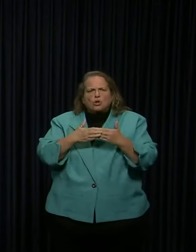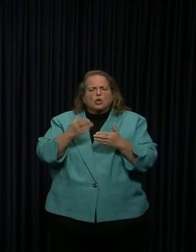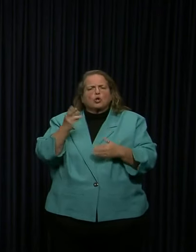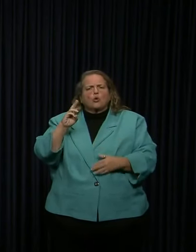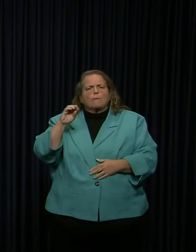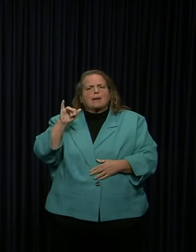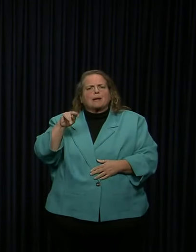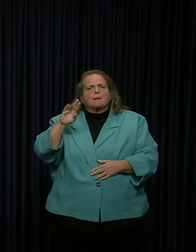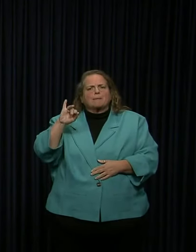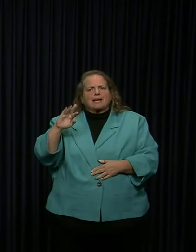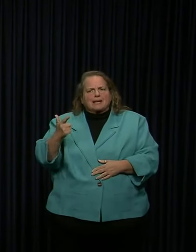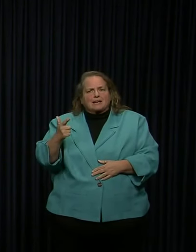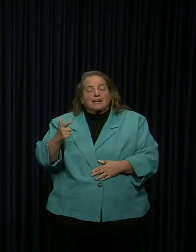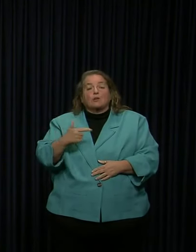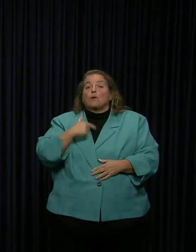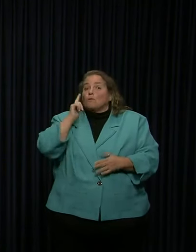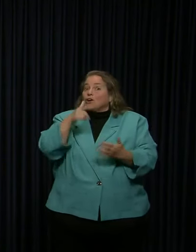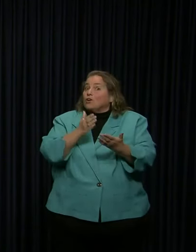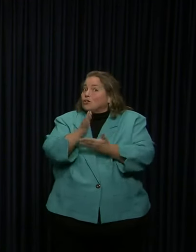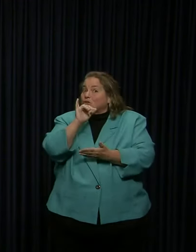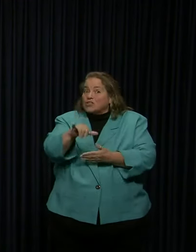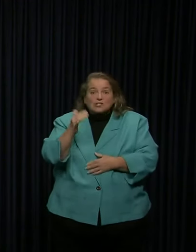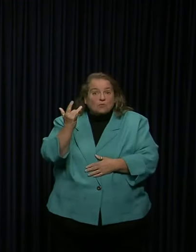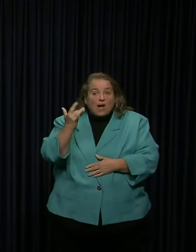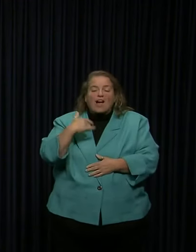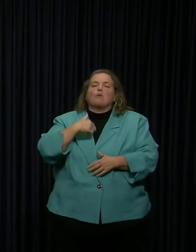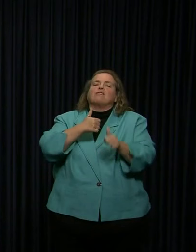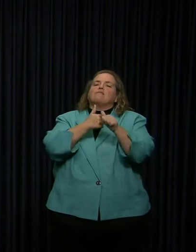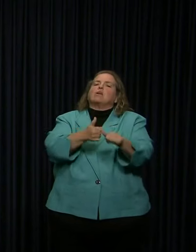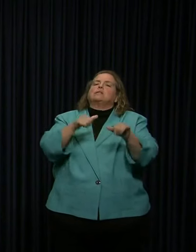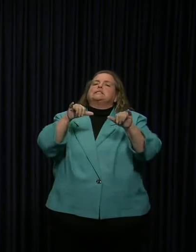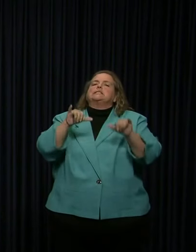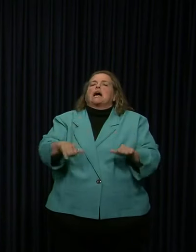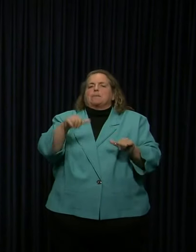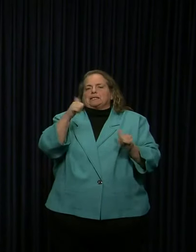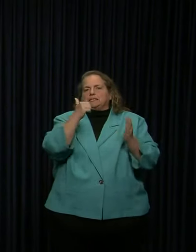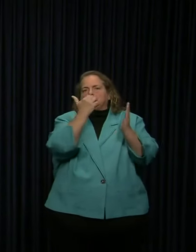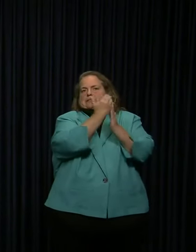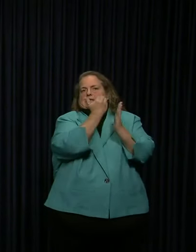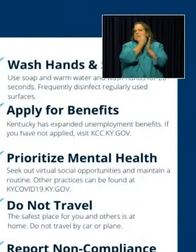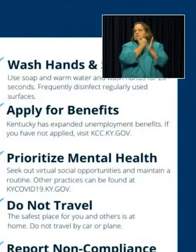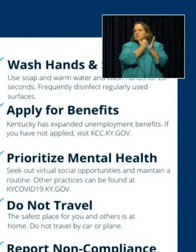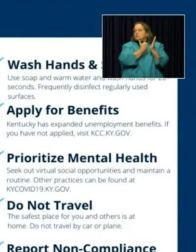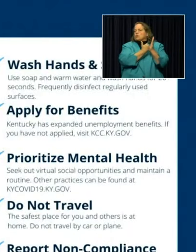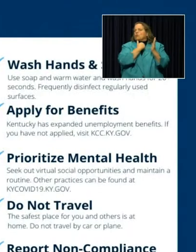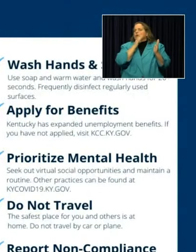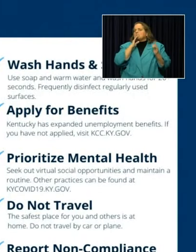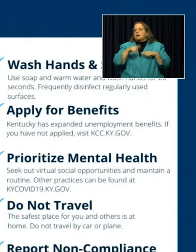OUR COMMONWEALTH IS ASKING AND WHAT OUR NATION IS ASKING.